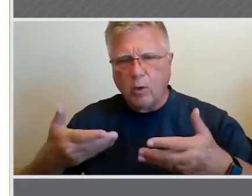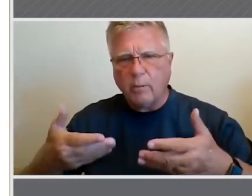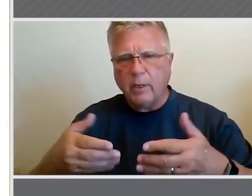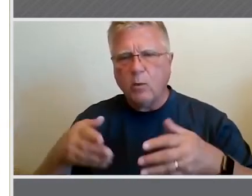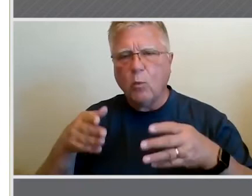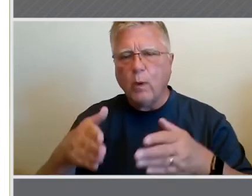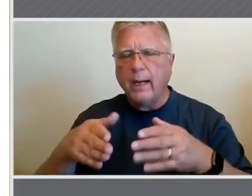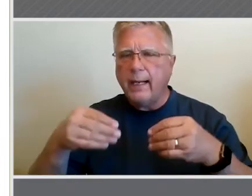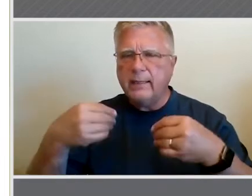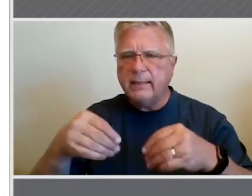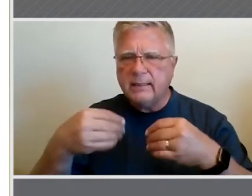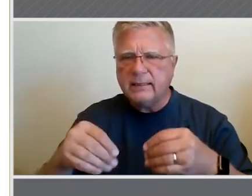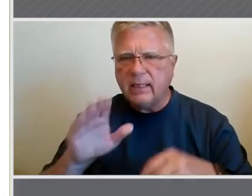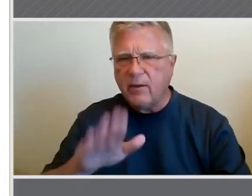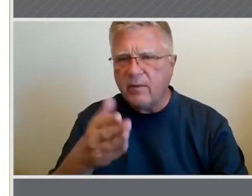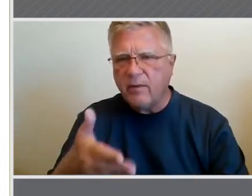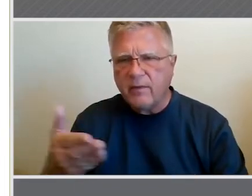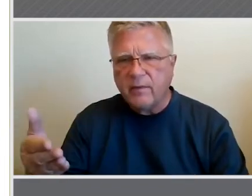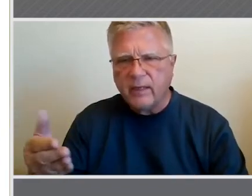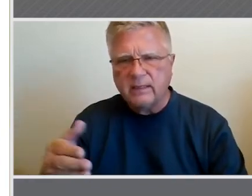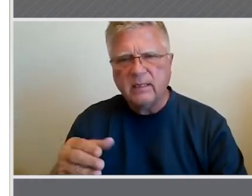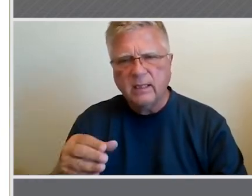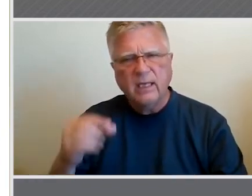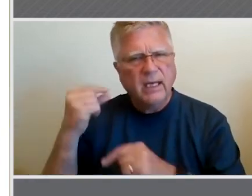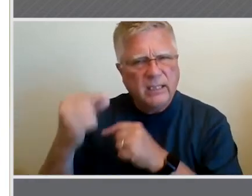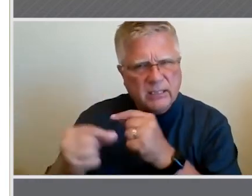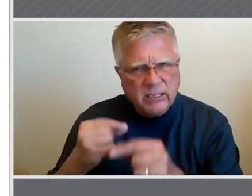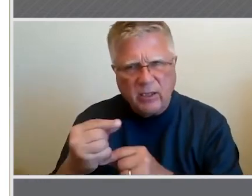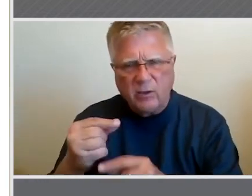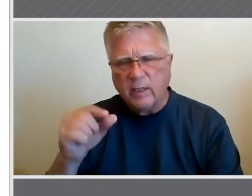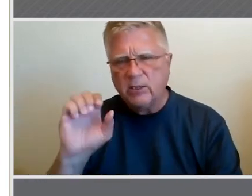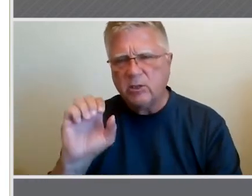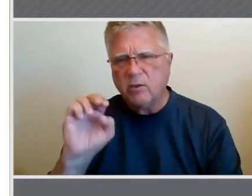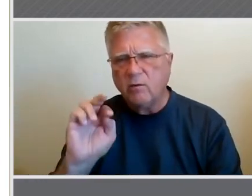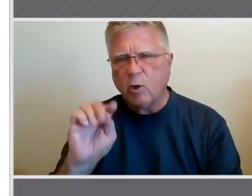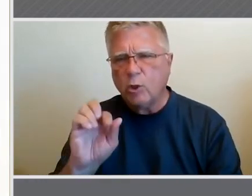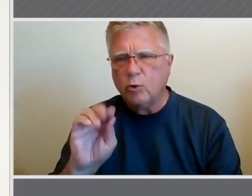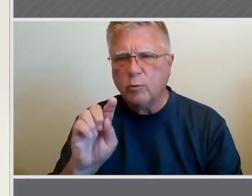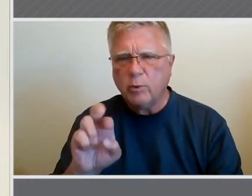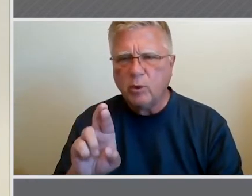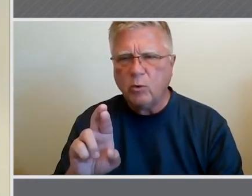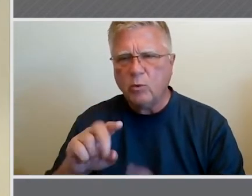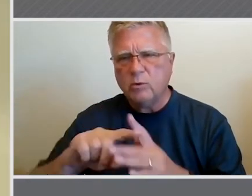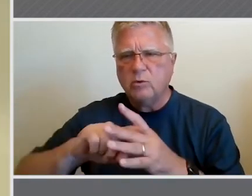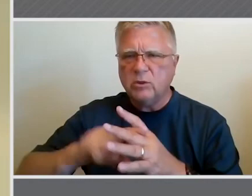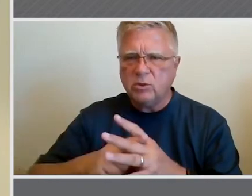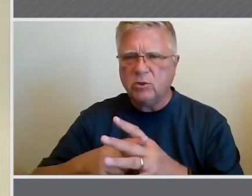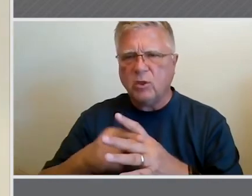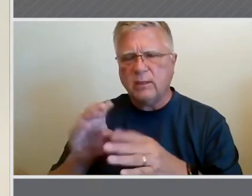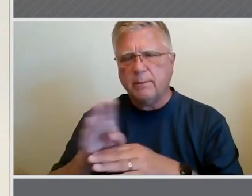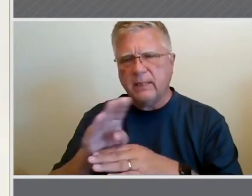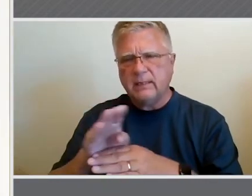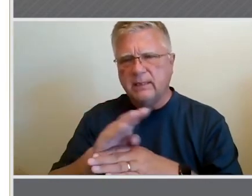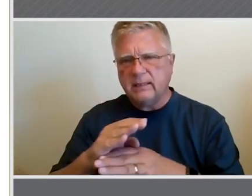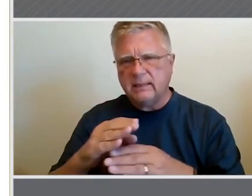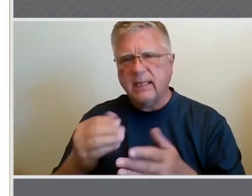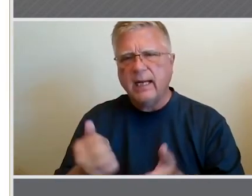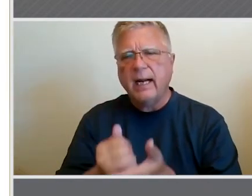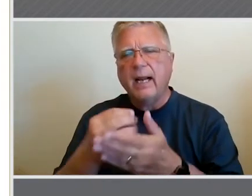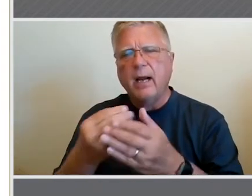a generation of entrepreneurs, to, to, to grow their businesses to the next slide,